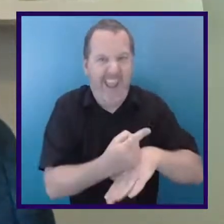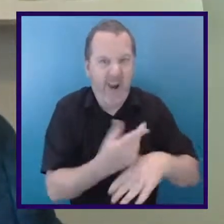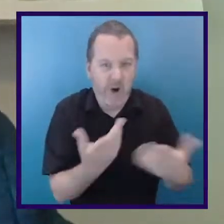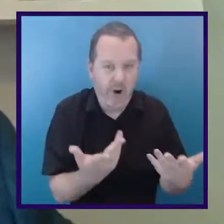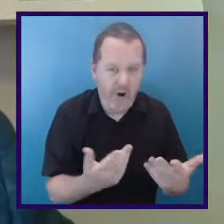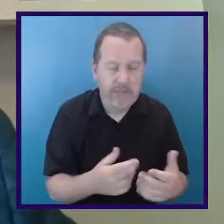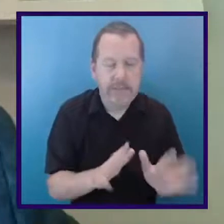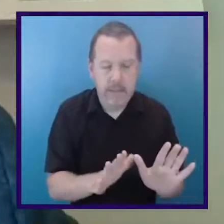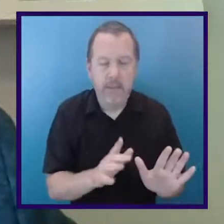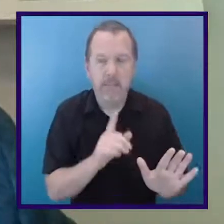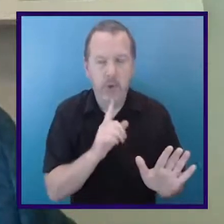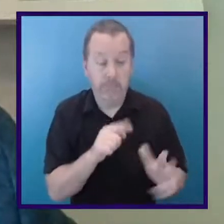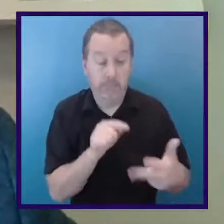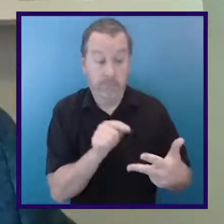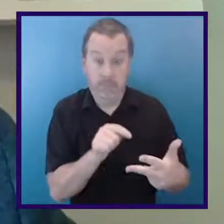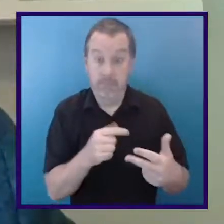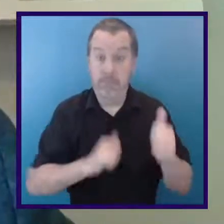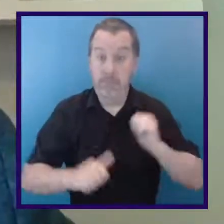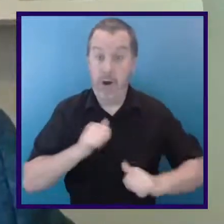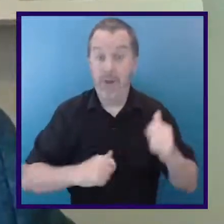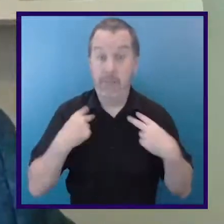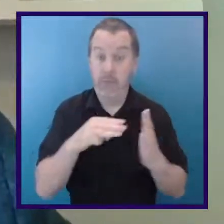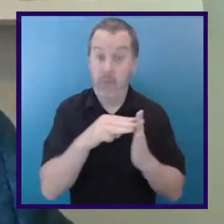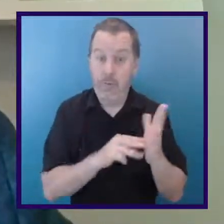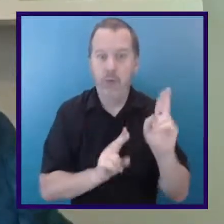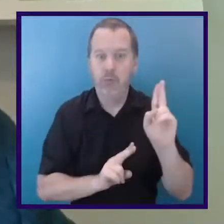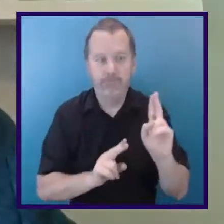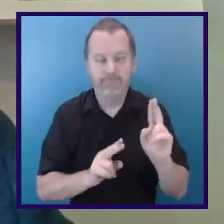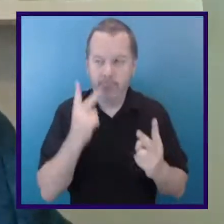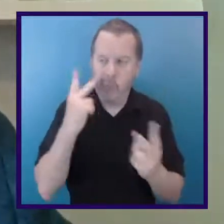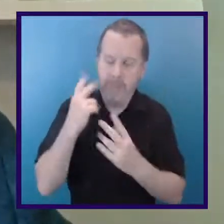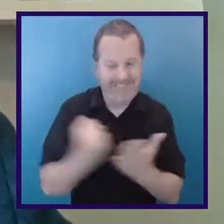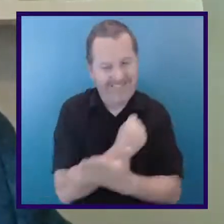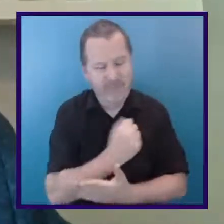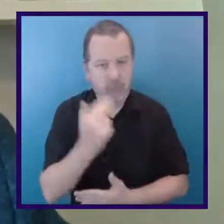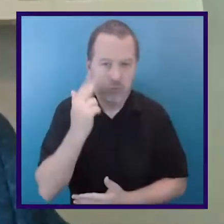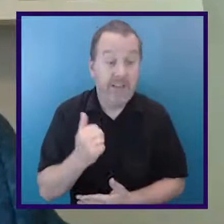the not to have it. I think that, we should have been building strategically on that, and it is unforgiveable